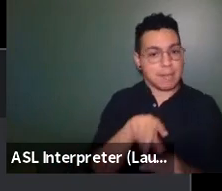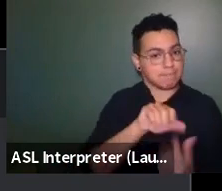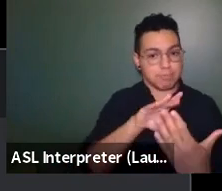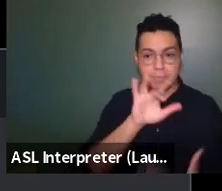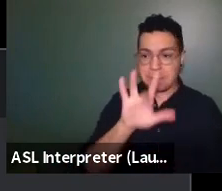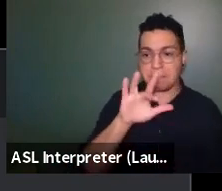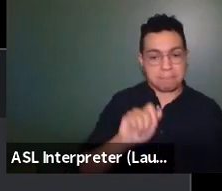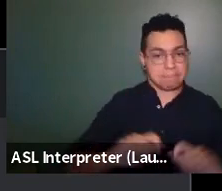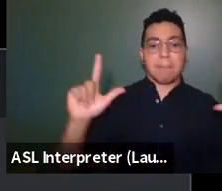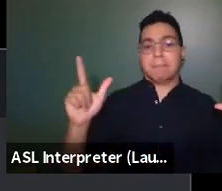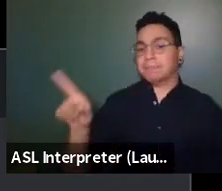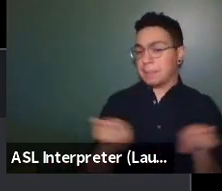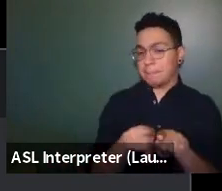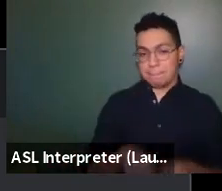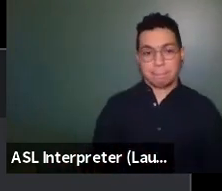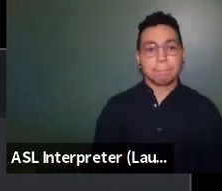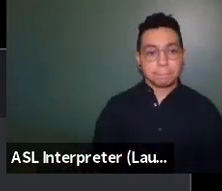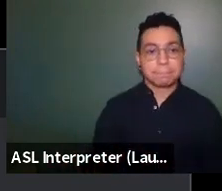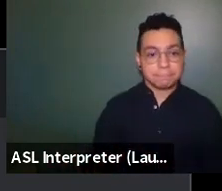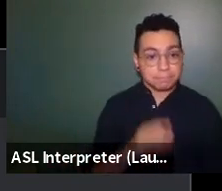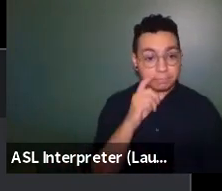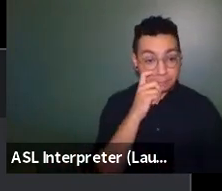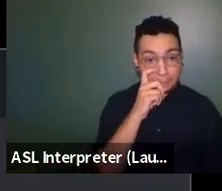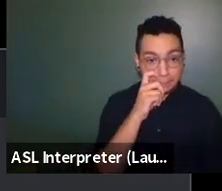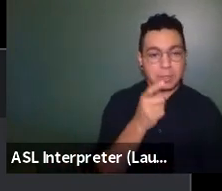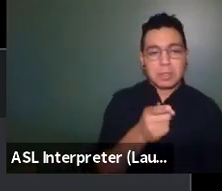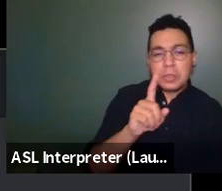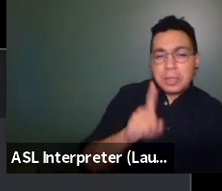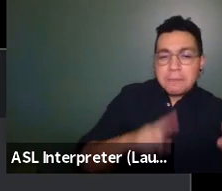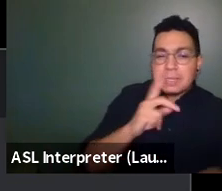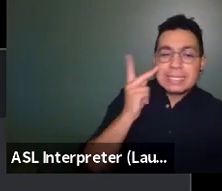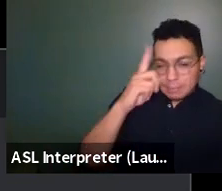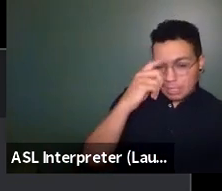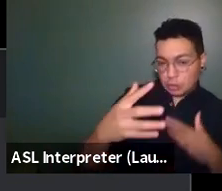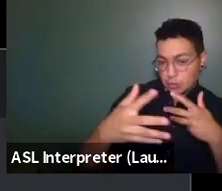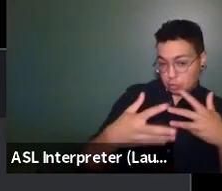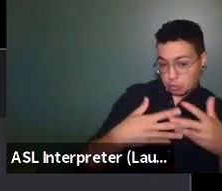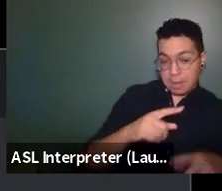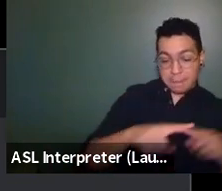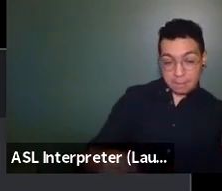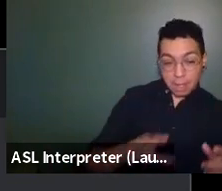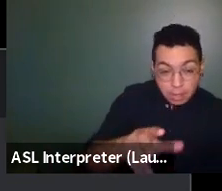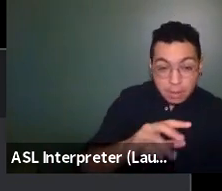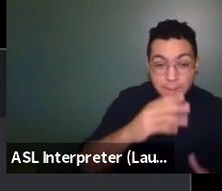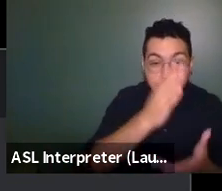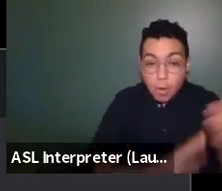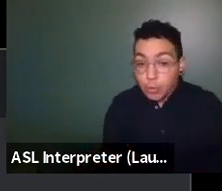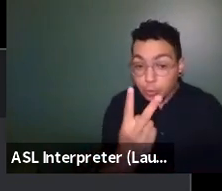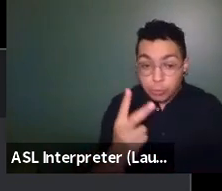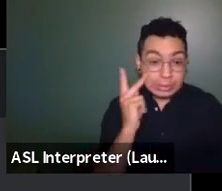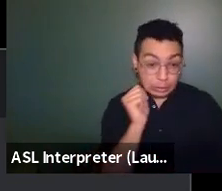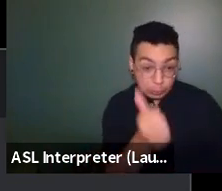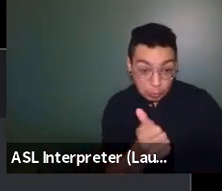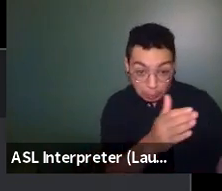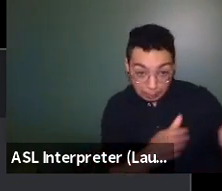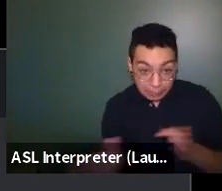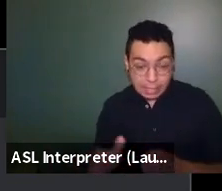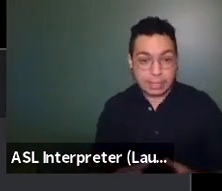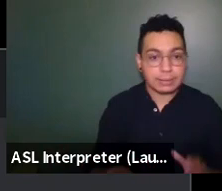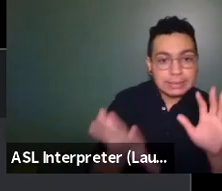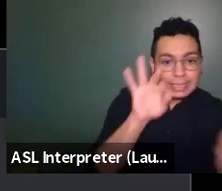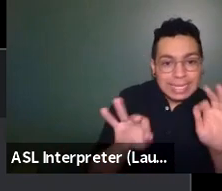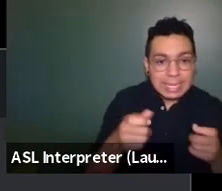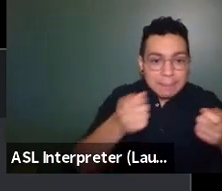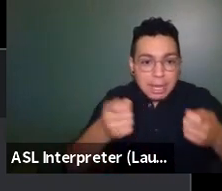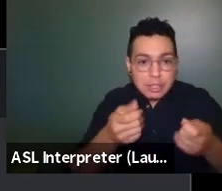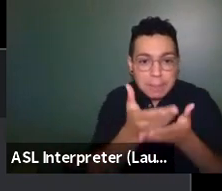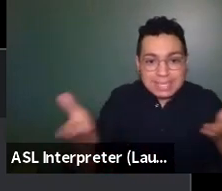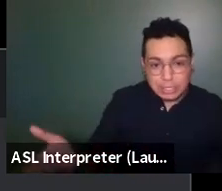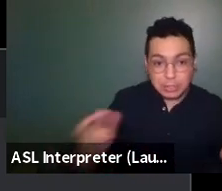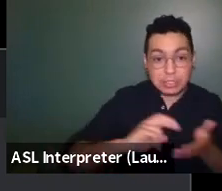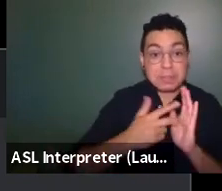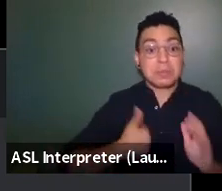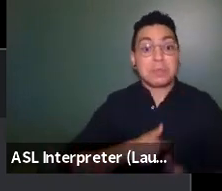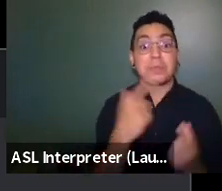ESD 112 - Katherine Livick: So they're kind of great out here. But you can see that part two, which is what we're going to do tomorrow. We're going to talk about selecting and managing materials. And so that means that we will be in a classroom.